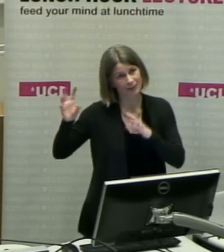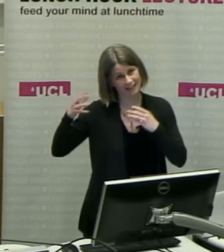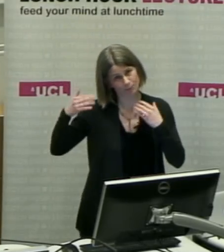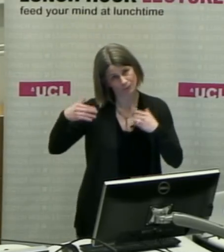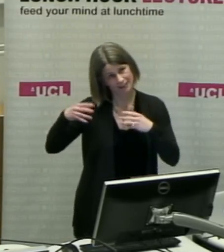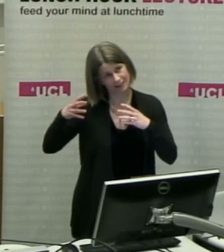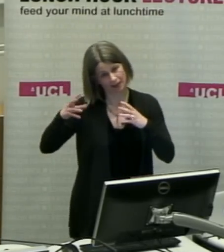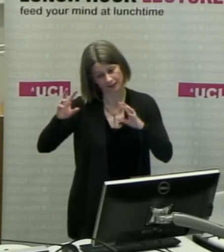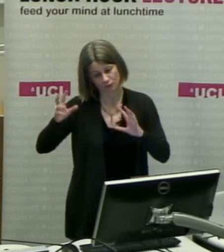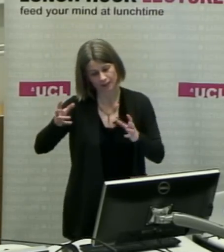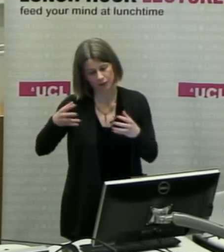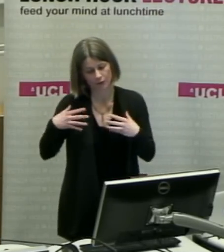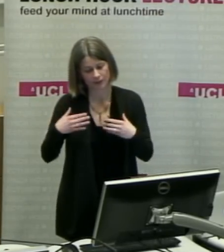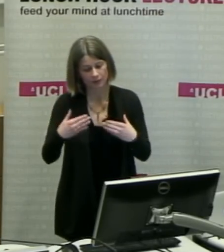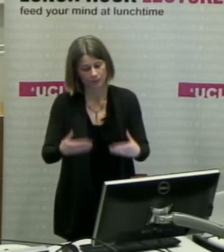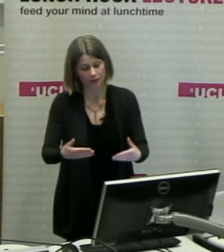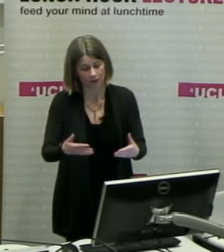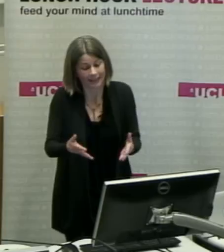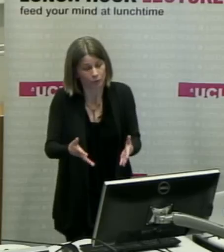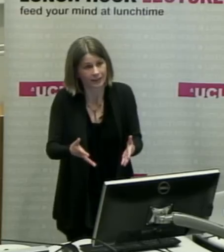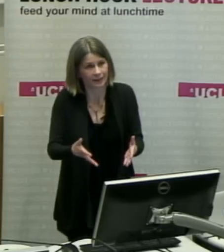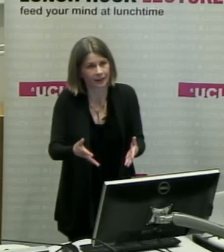to say that I do this research focusing on lip-reading